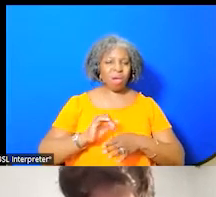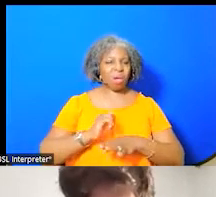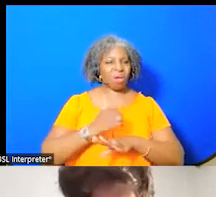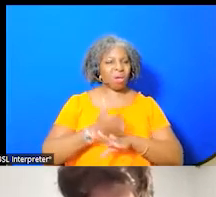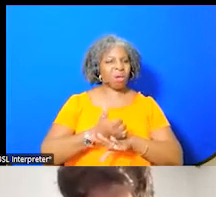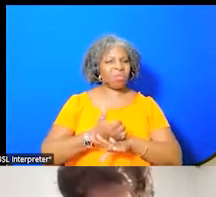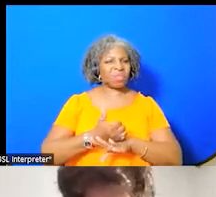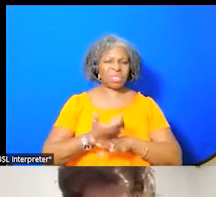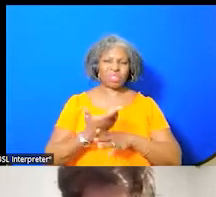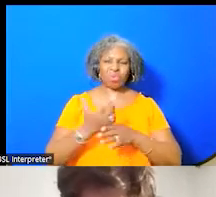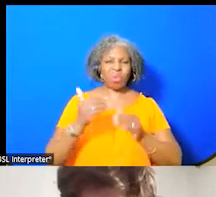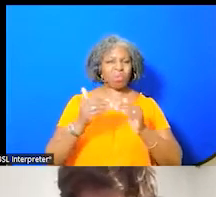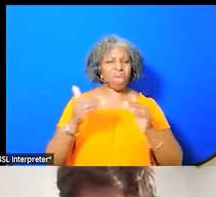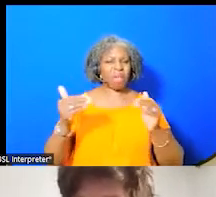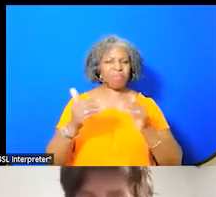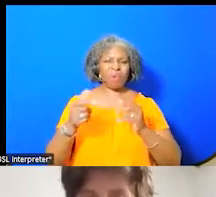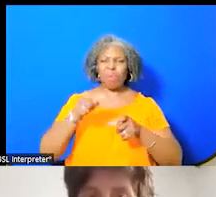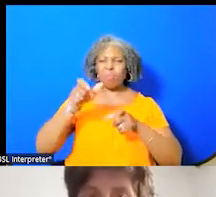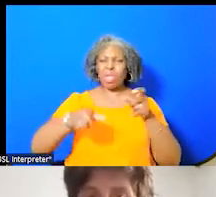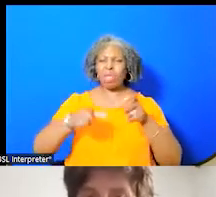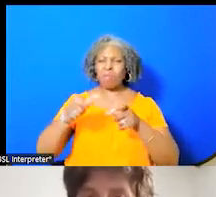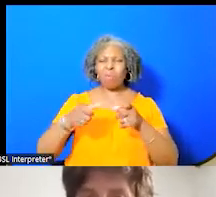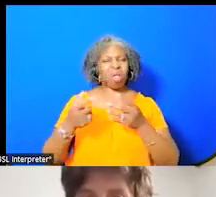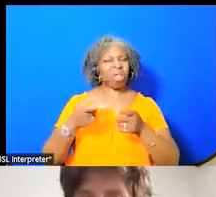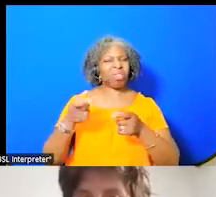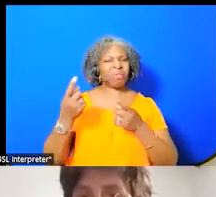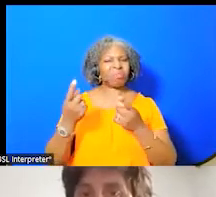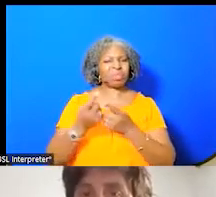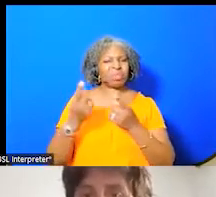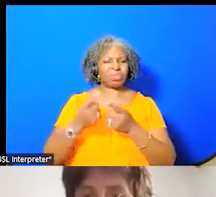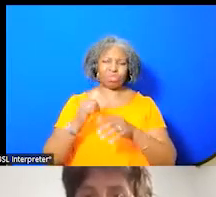people or other species to build upon. Essentially, they're kind of half built